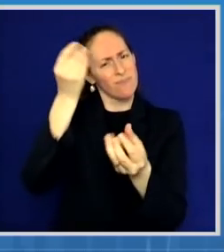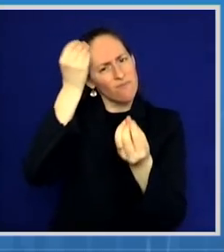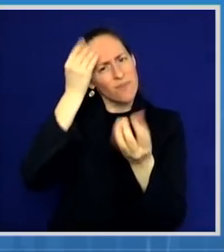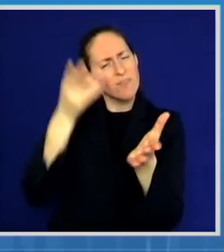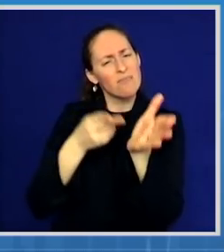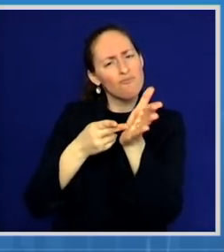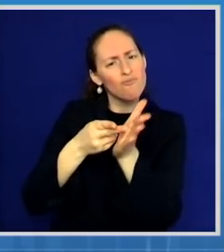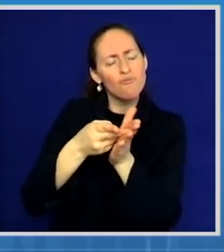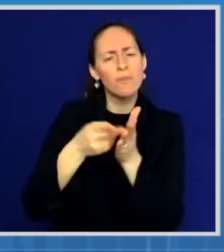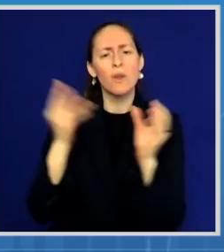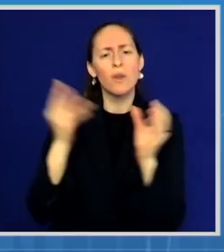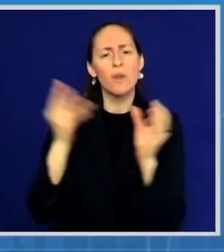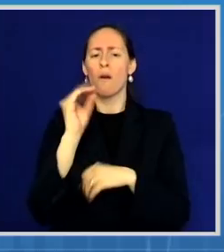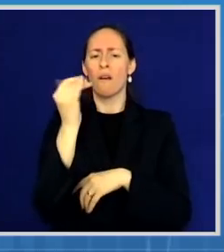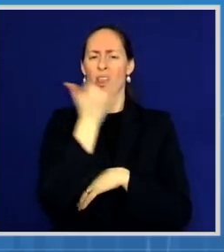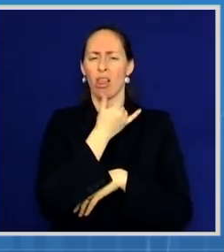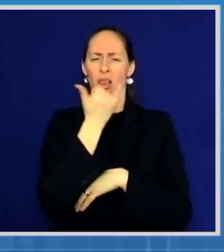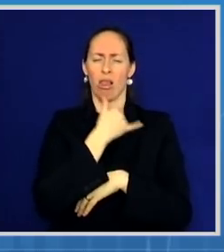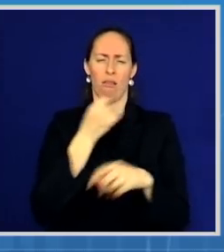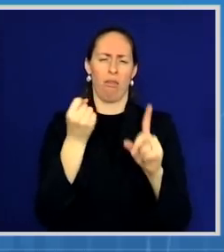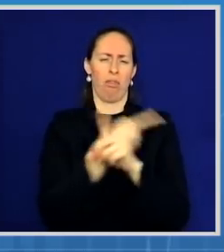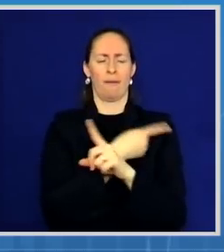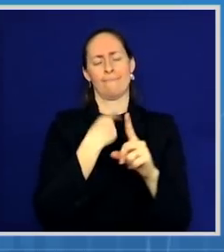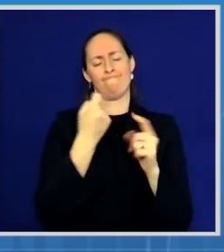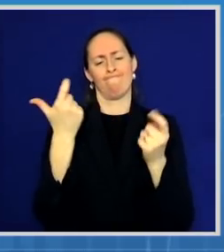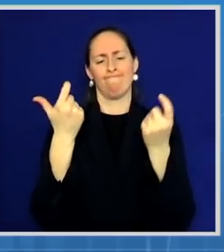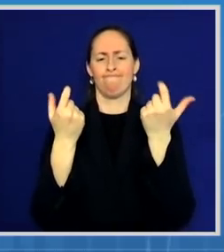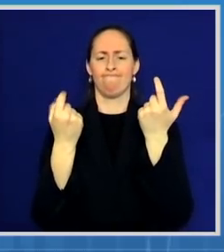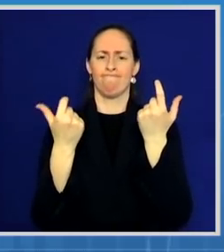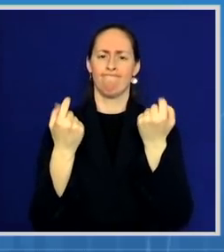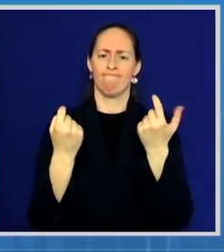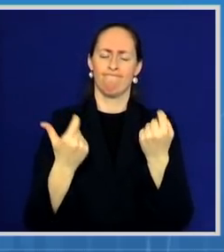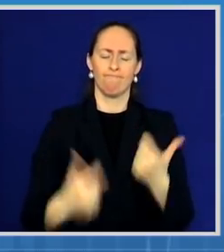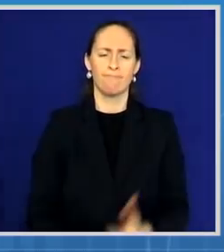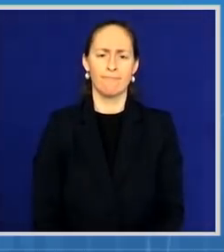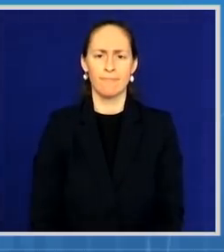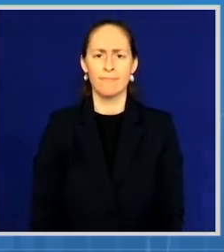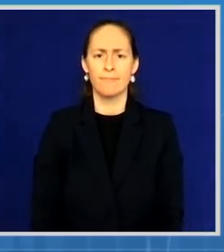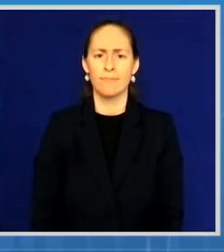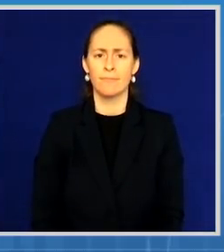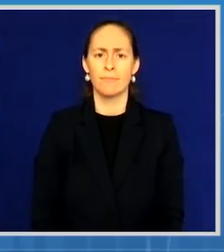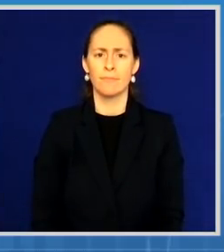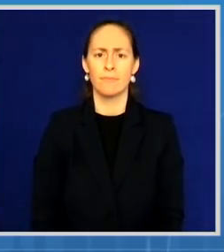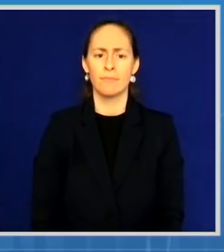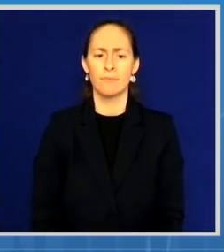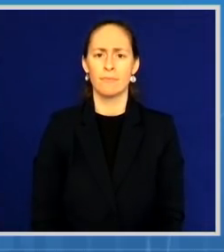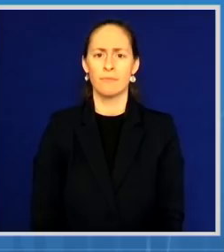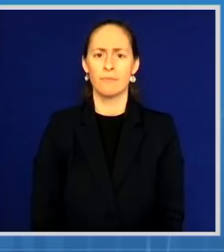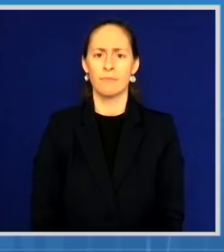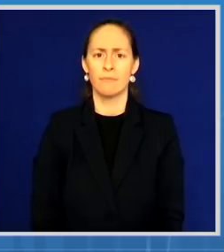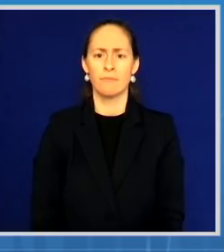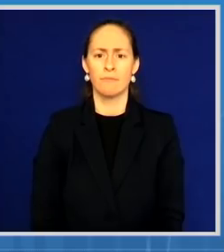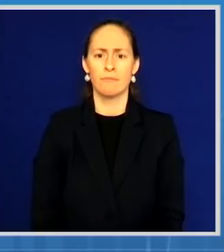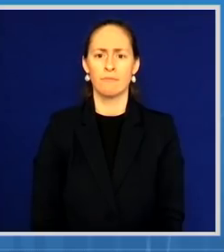as well as more subtle, yet highly targeted misinformation. And it means workplaces giving employees paid time off